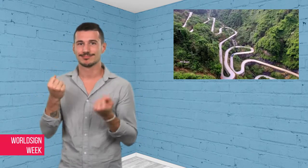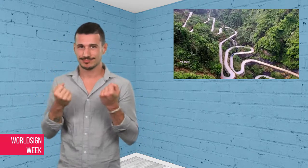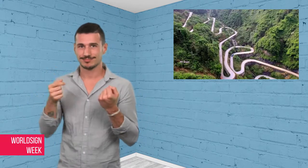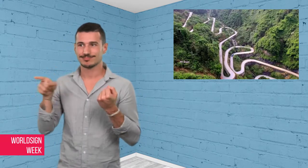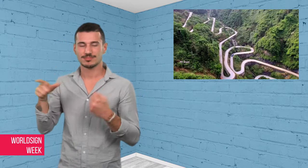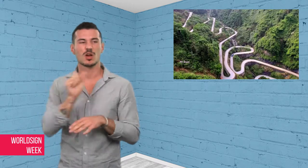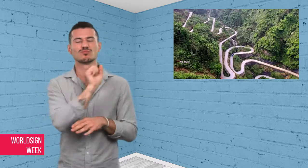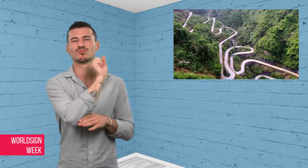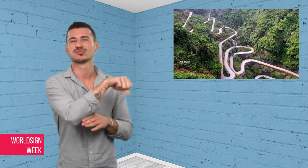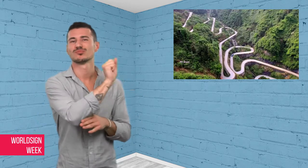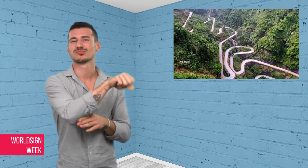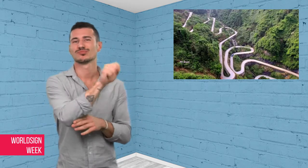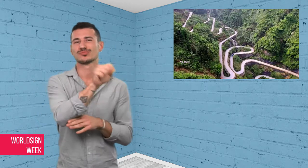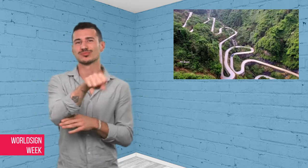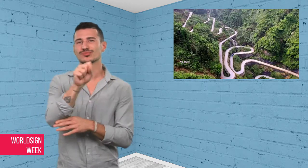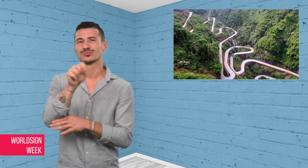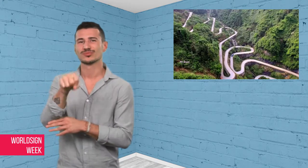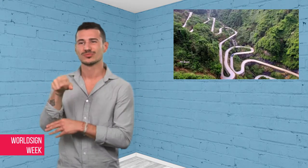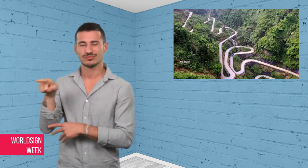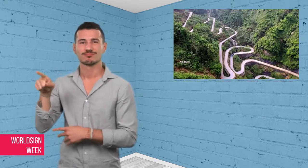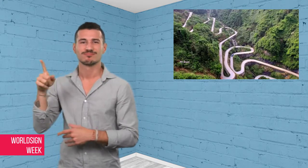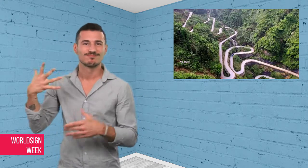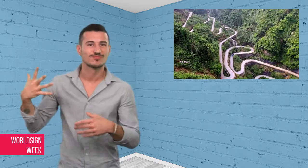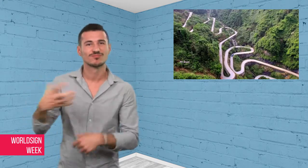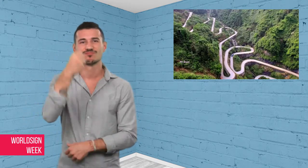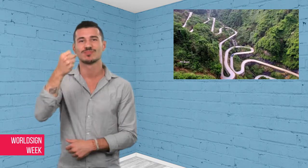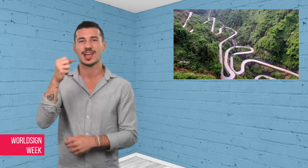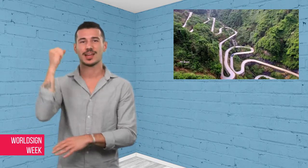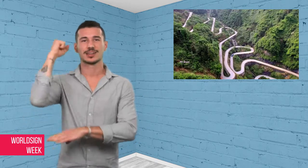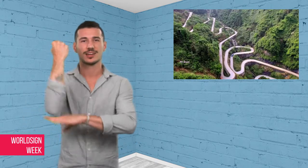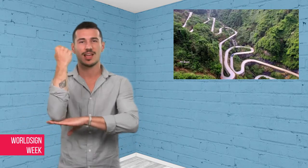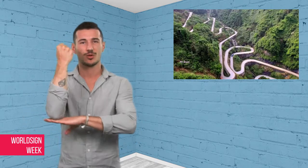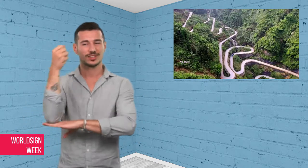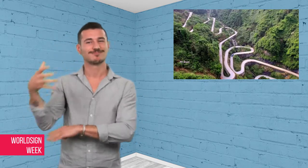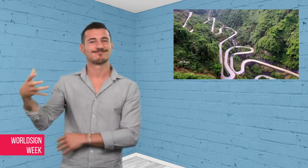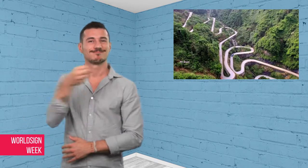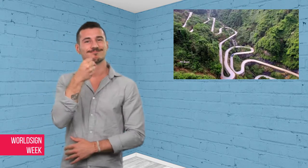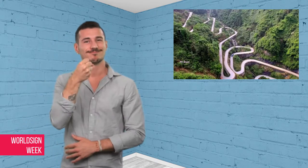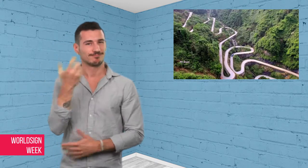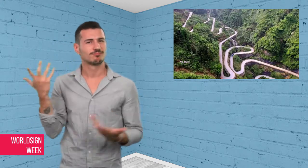He set a new world record, driving the